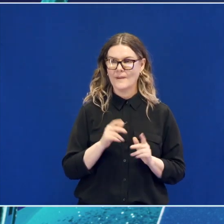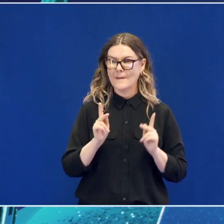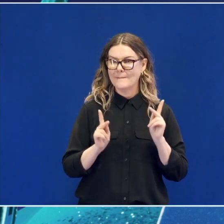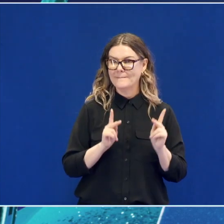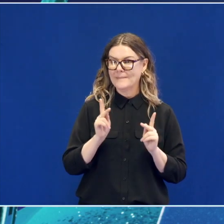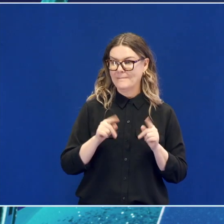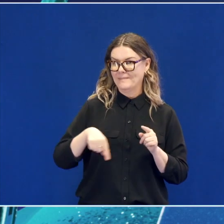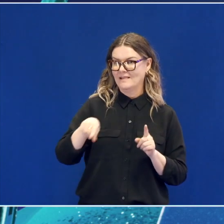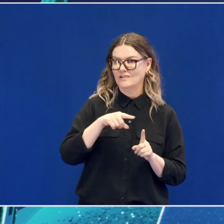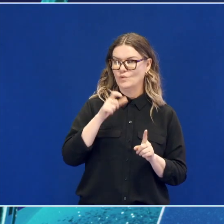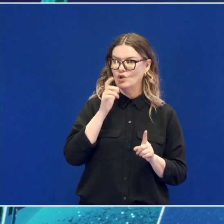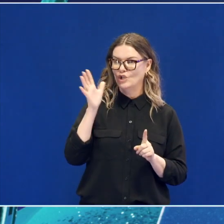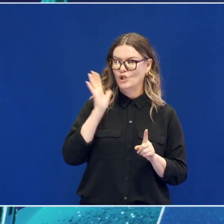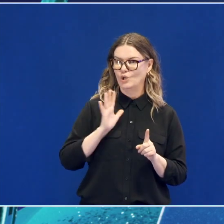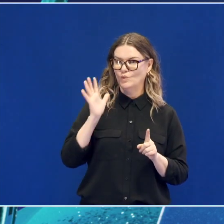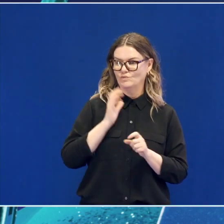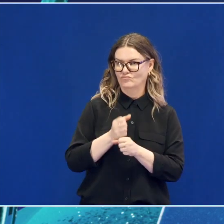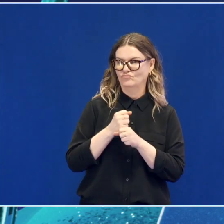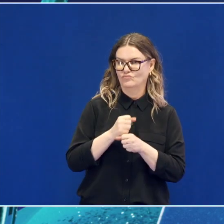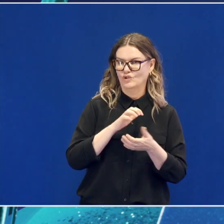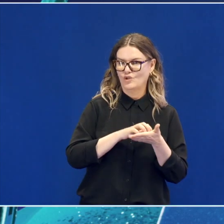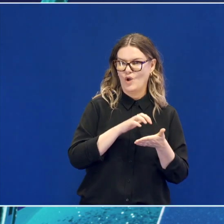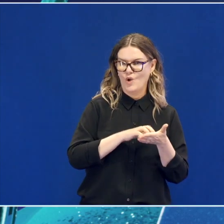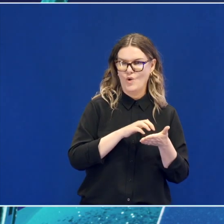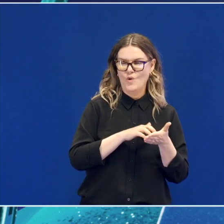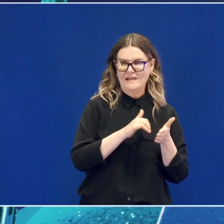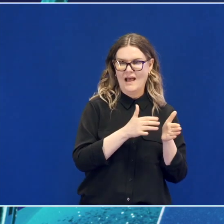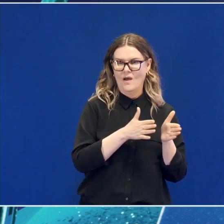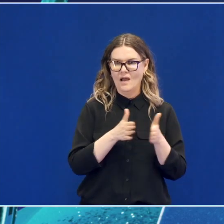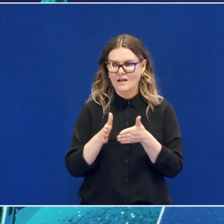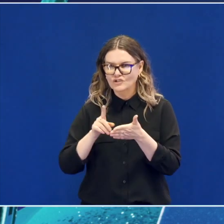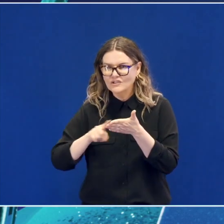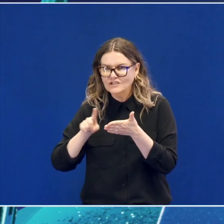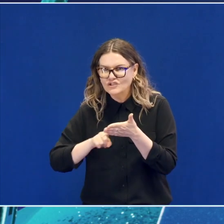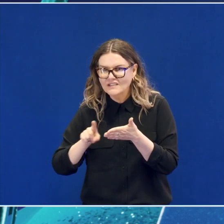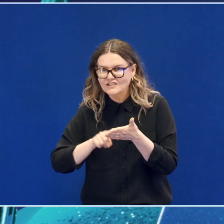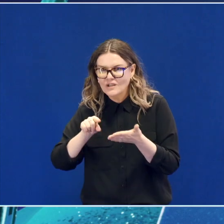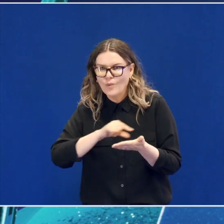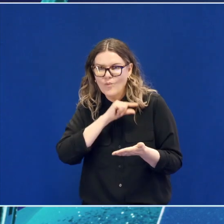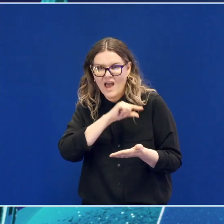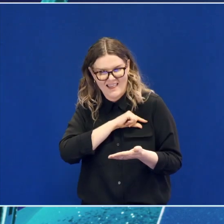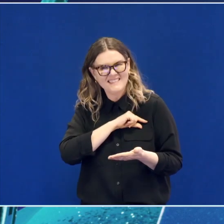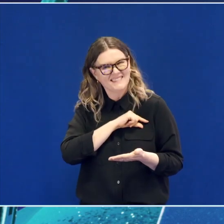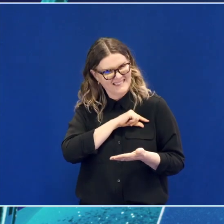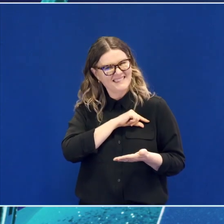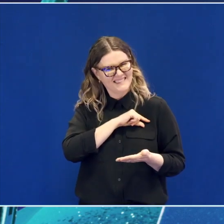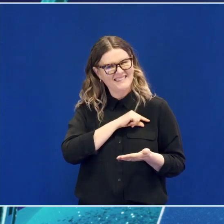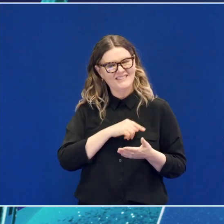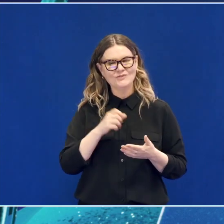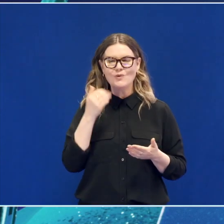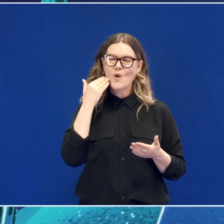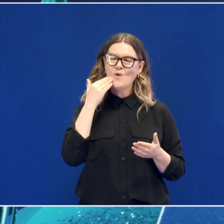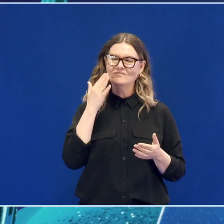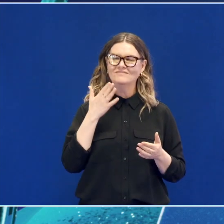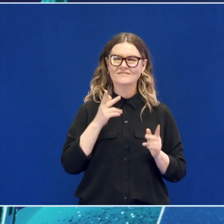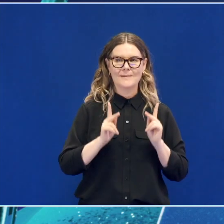and so organizations are straining and a lot of them are putting out code and with it the bugs that they have are accessibility related